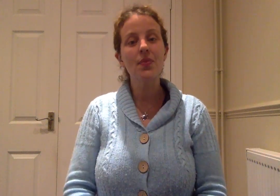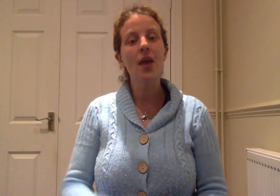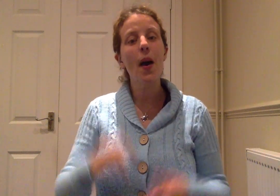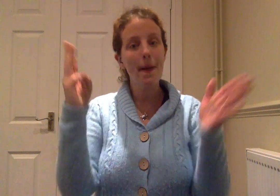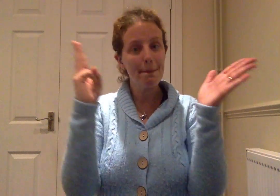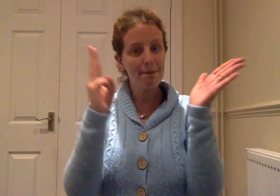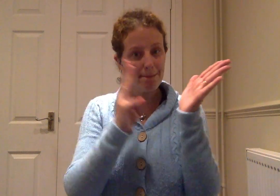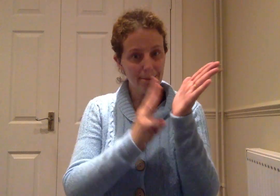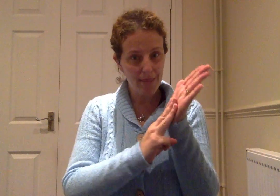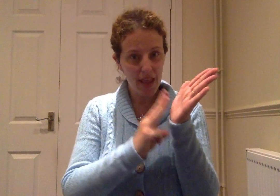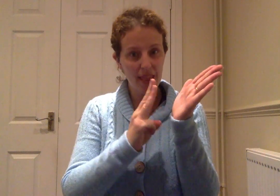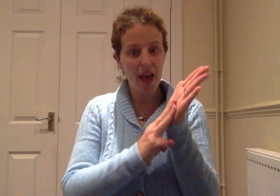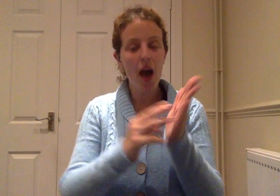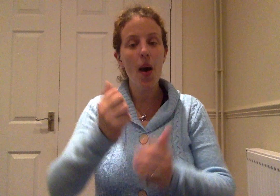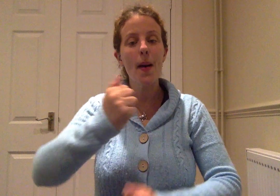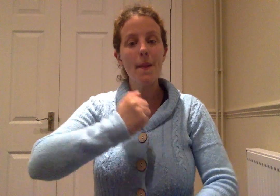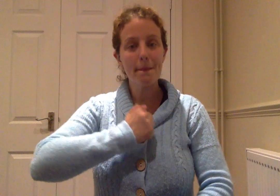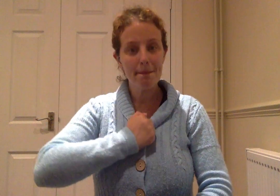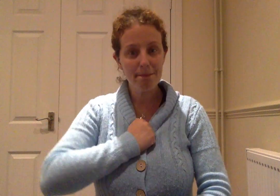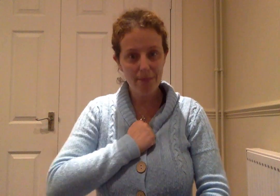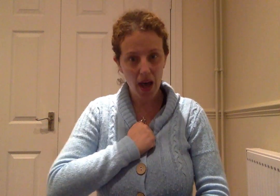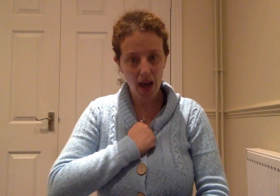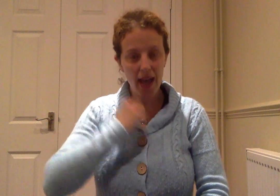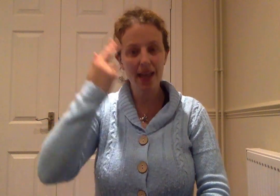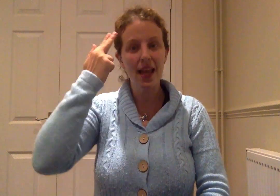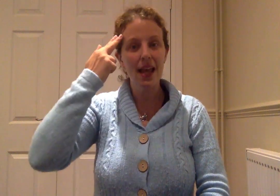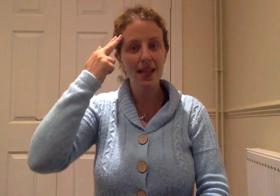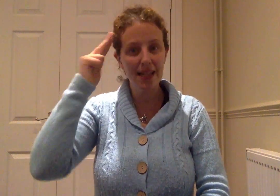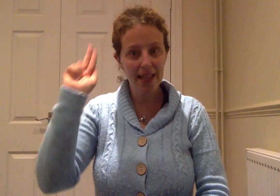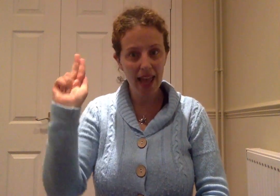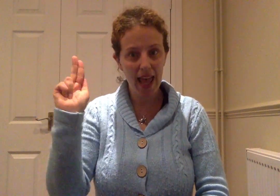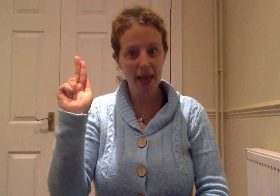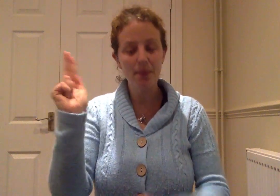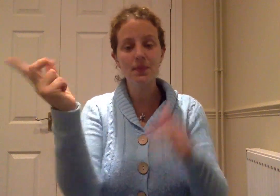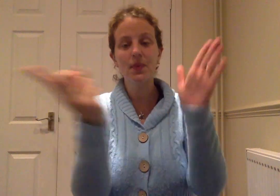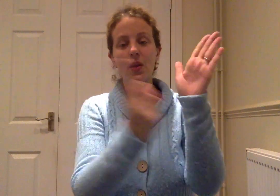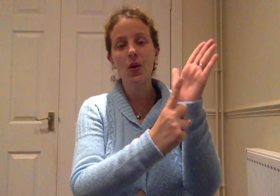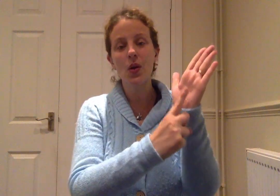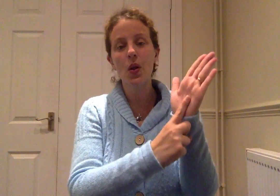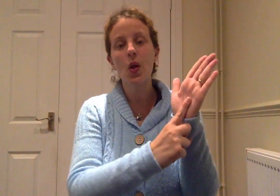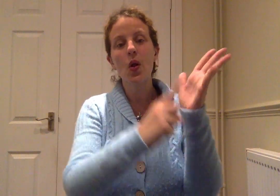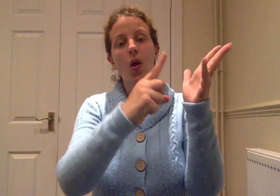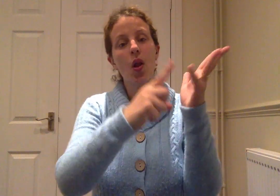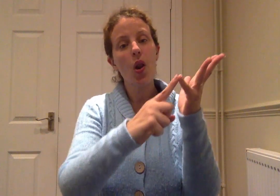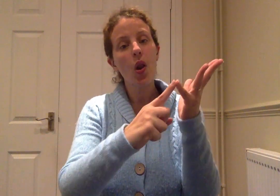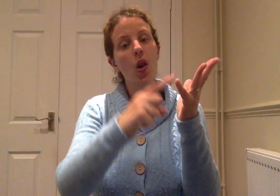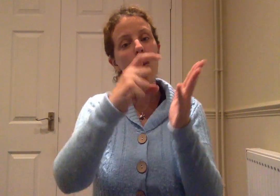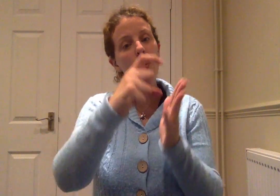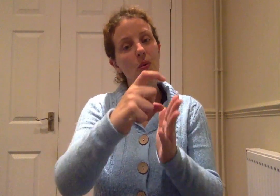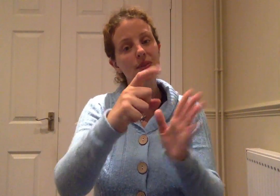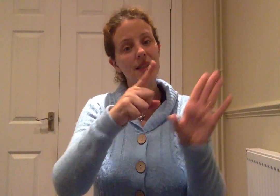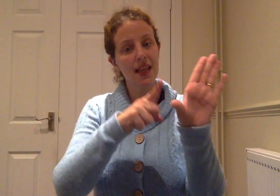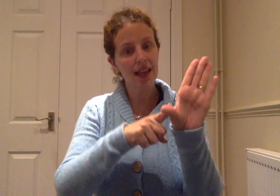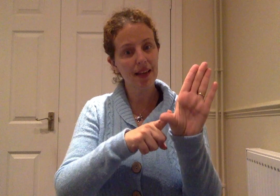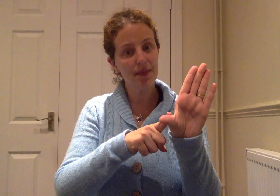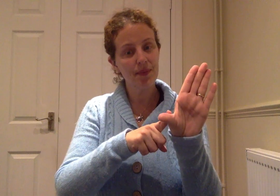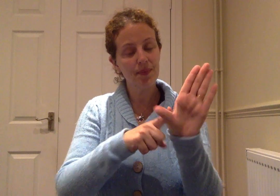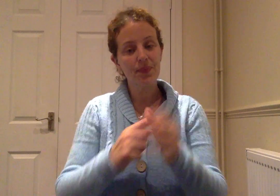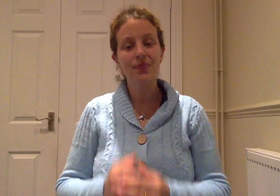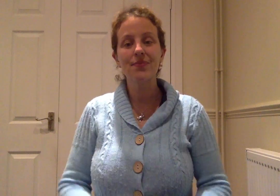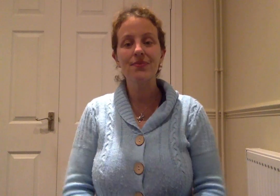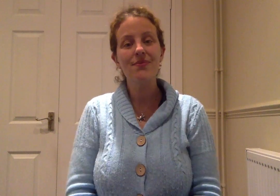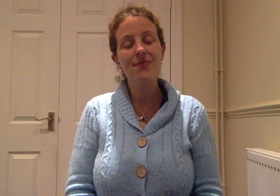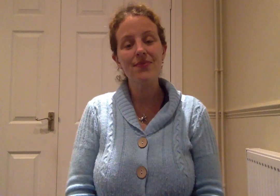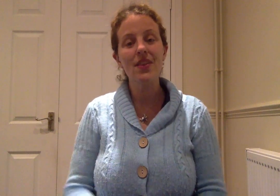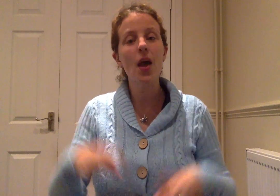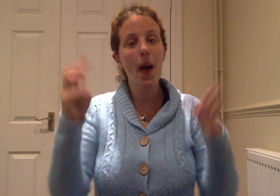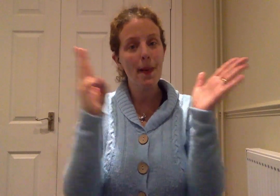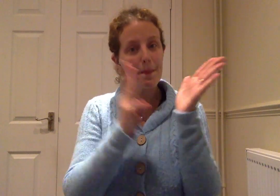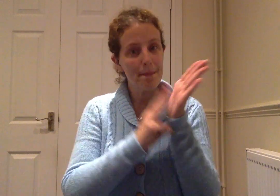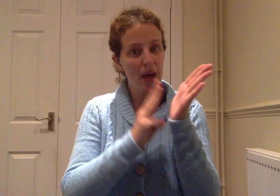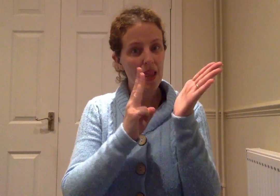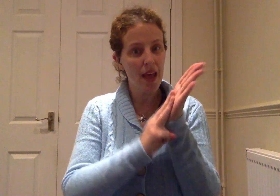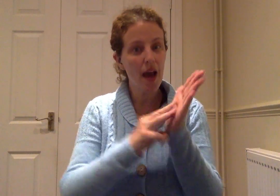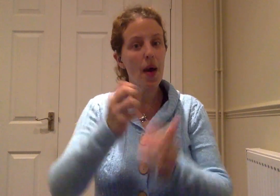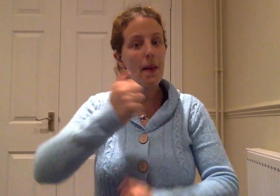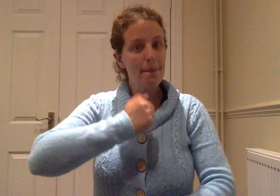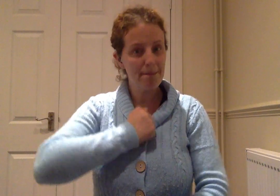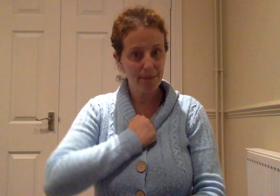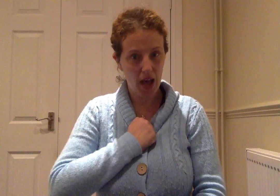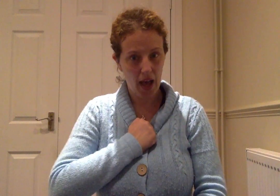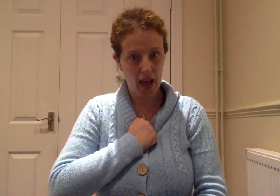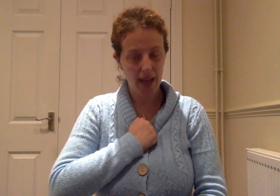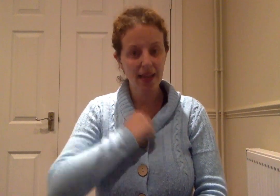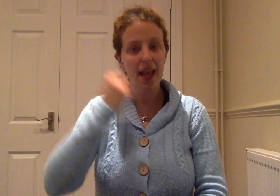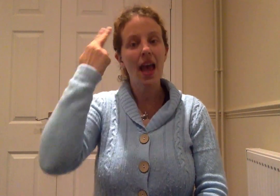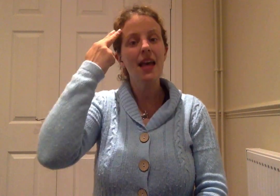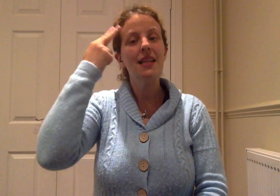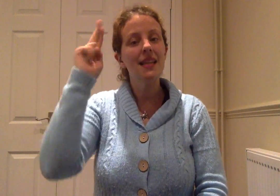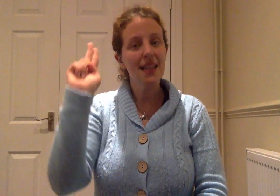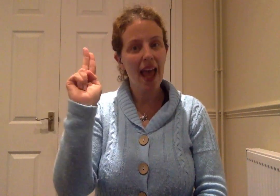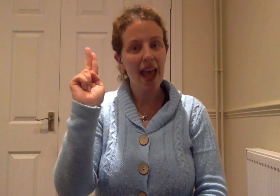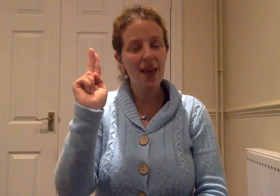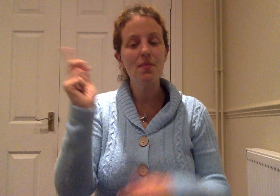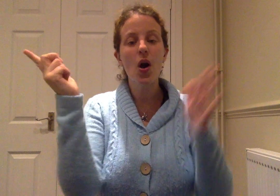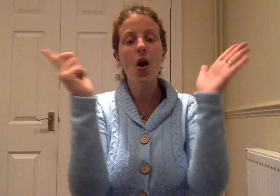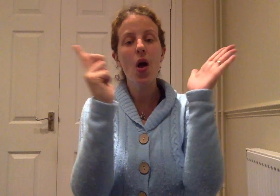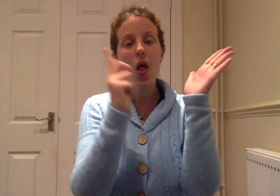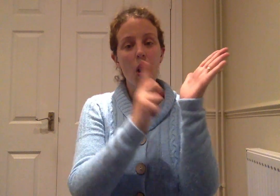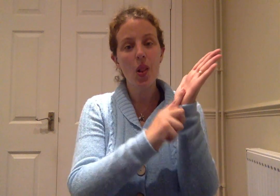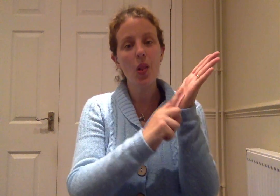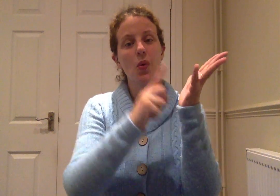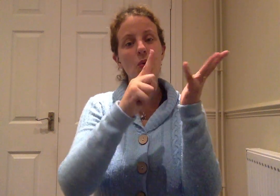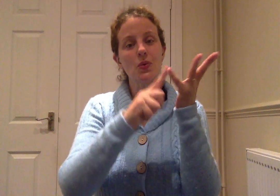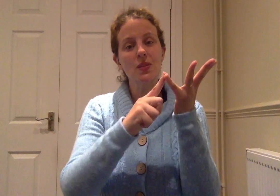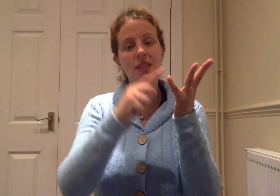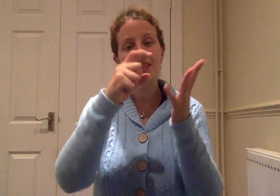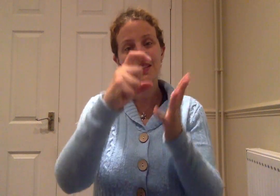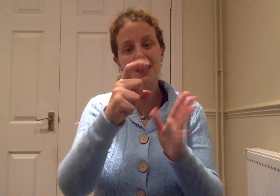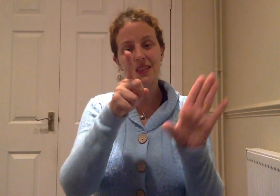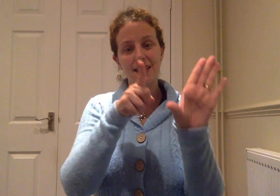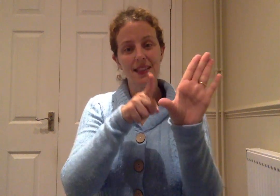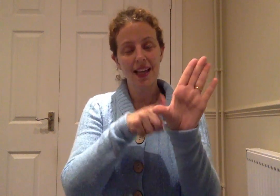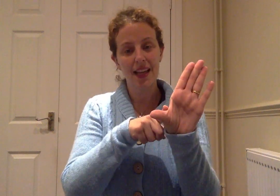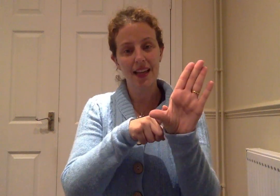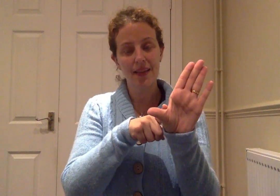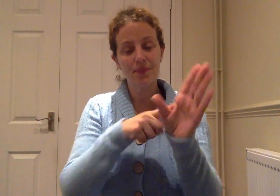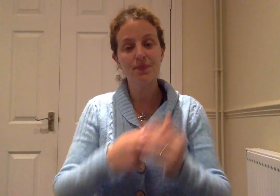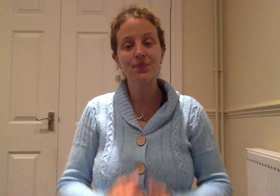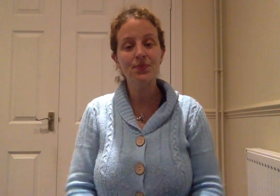Mum mine name Lucy.